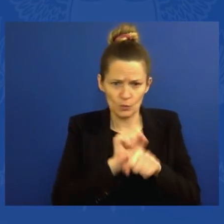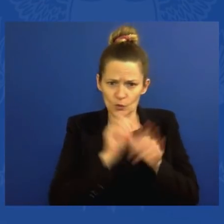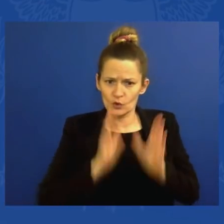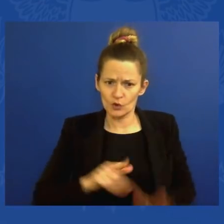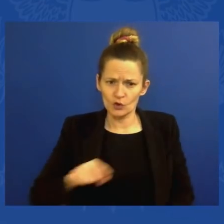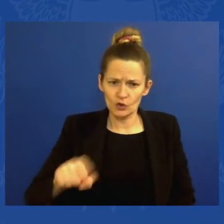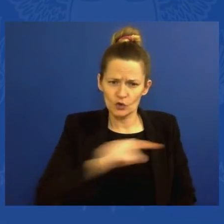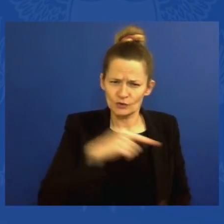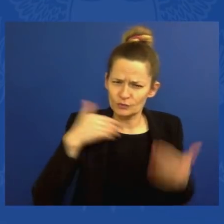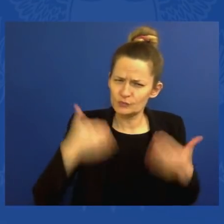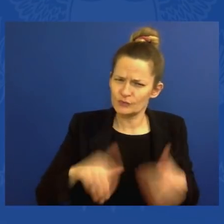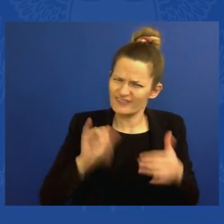of today and tomorrow.